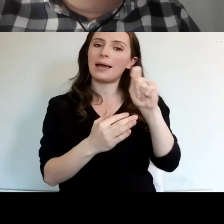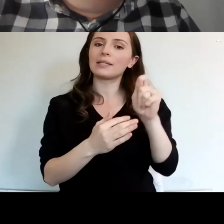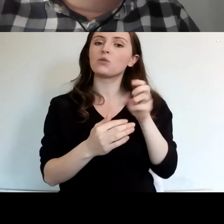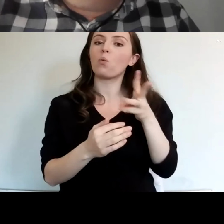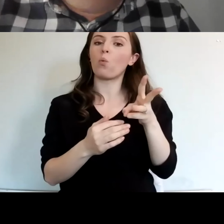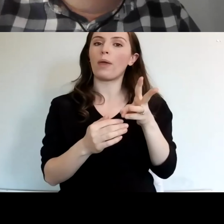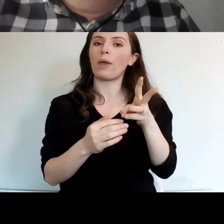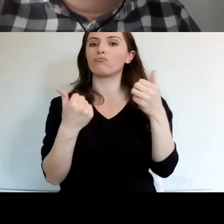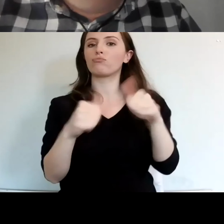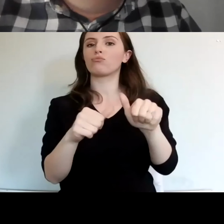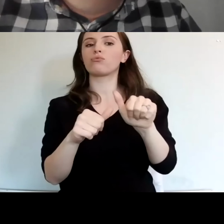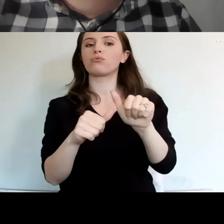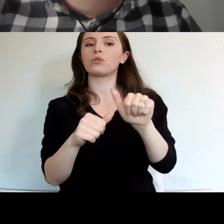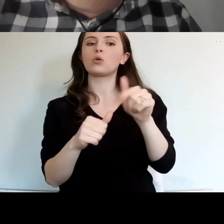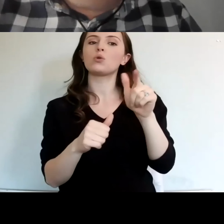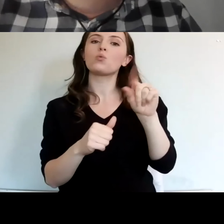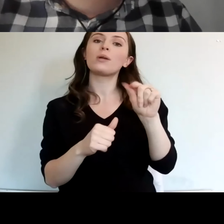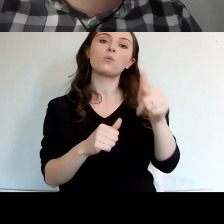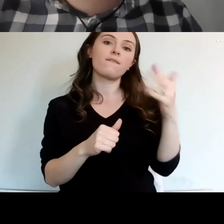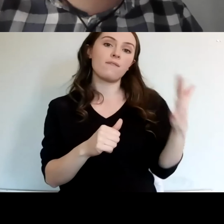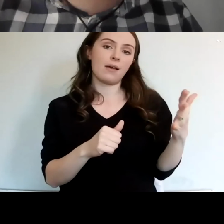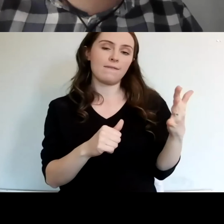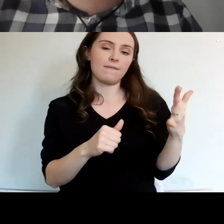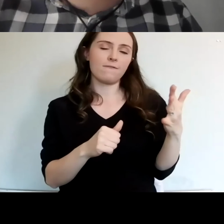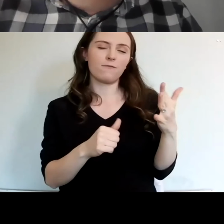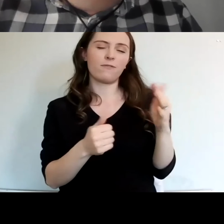I have another slide on that in a moment — and we're going to be monitoring